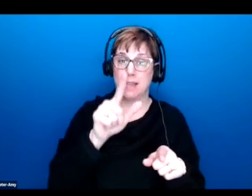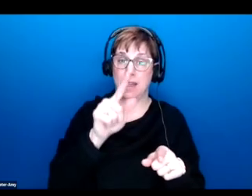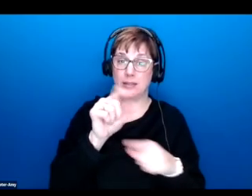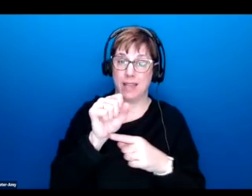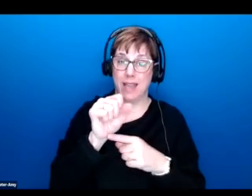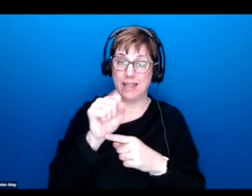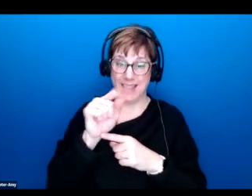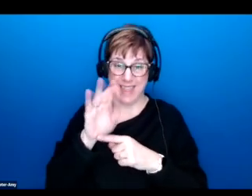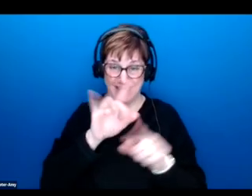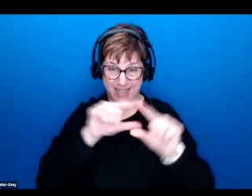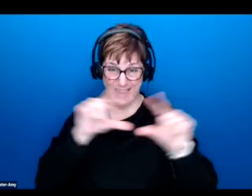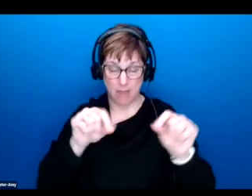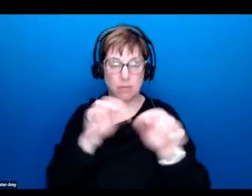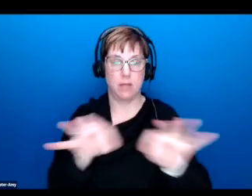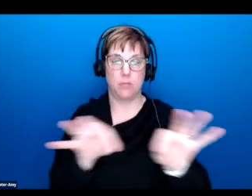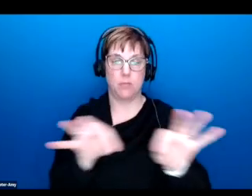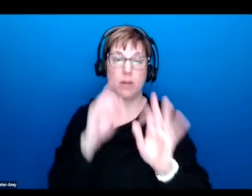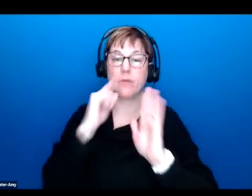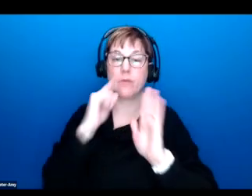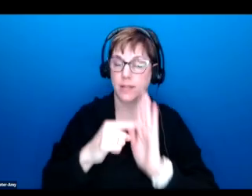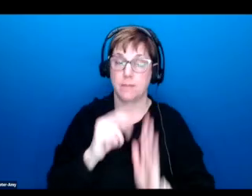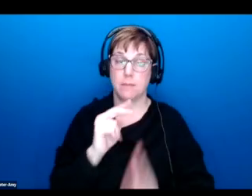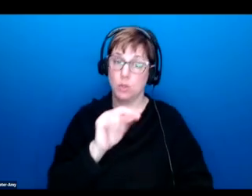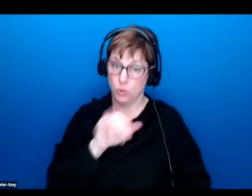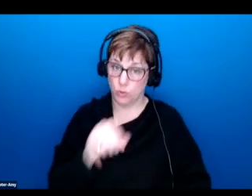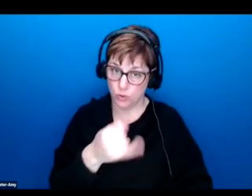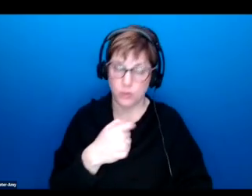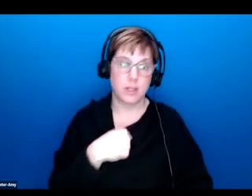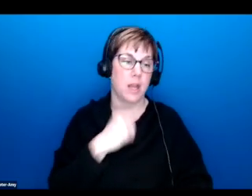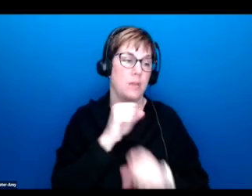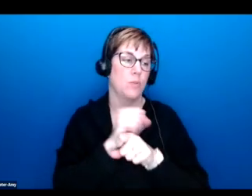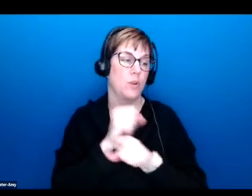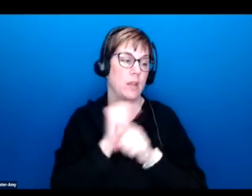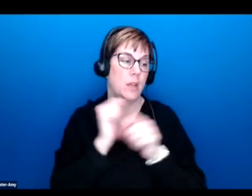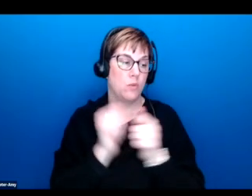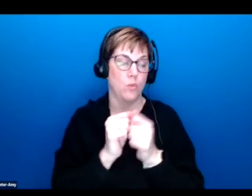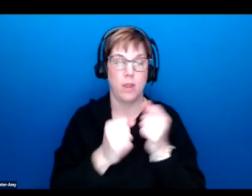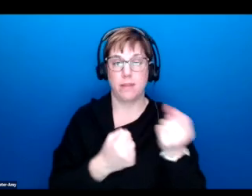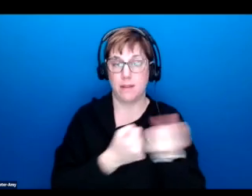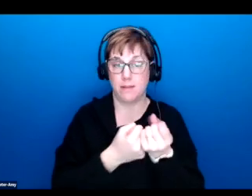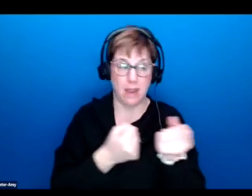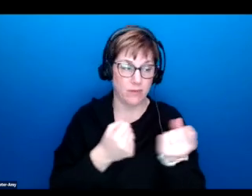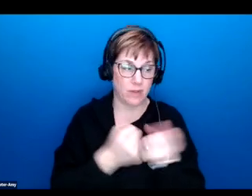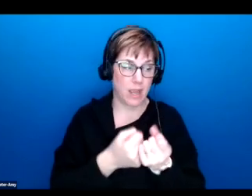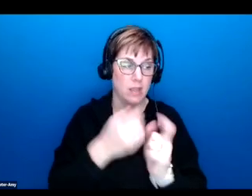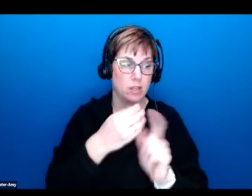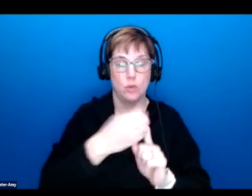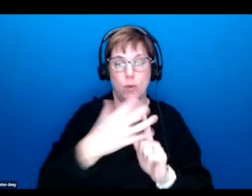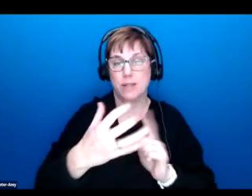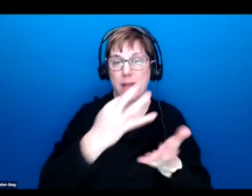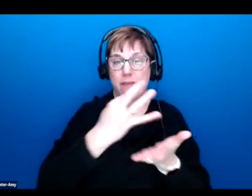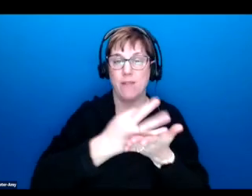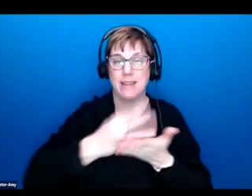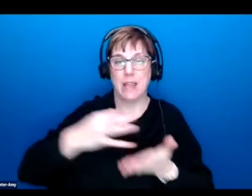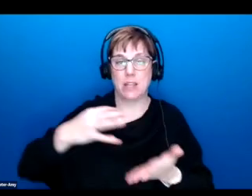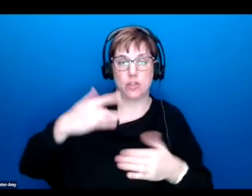In New Jersey, again, I am working with advocates to expand the financial eligibility criteria for